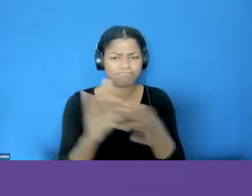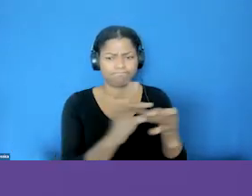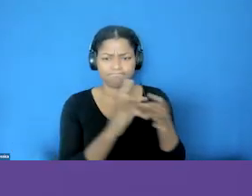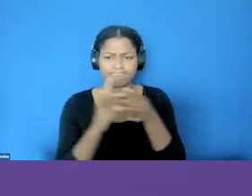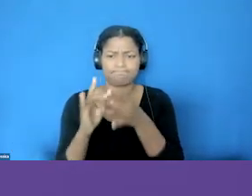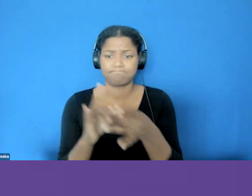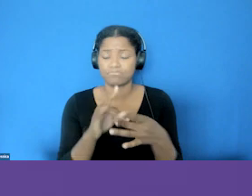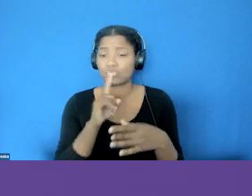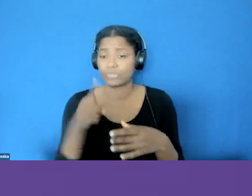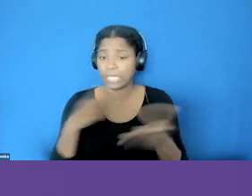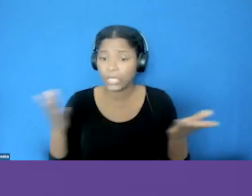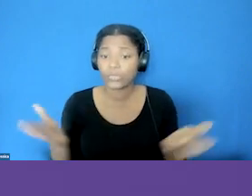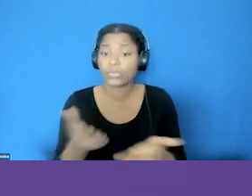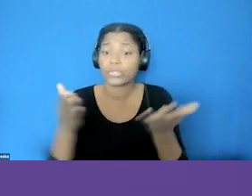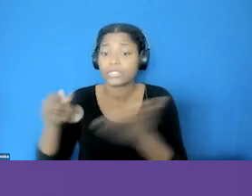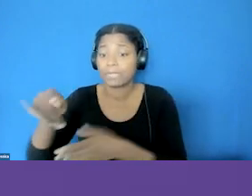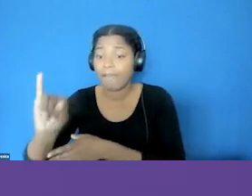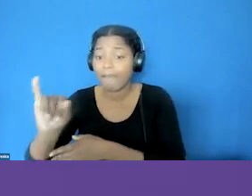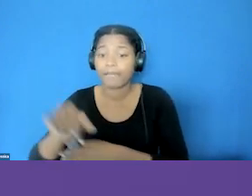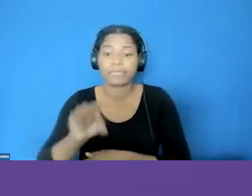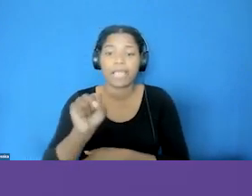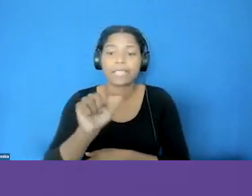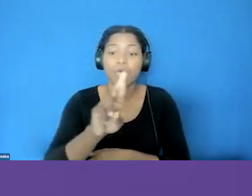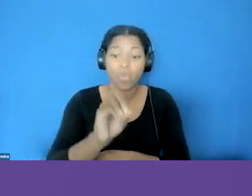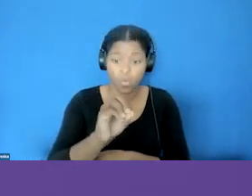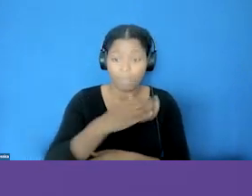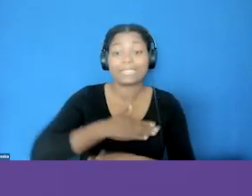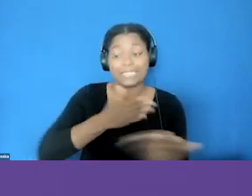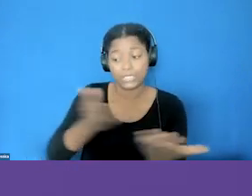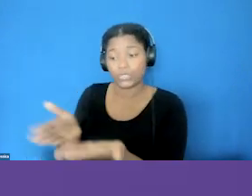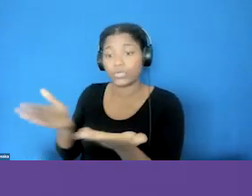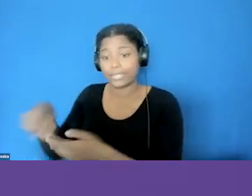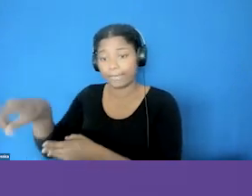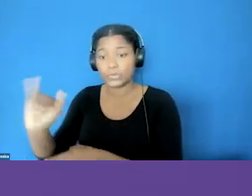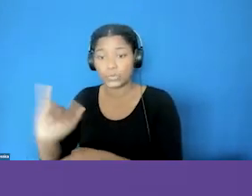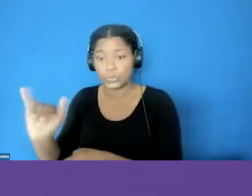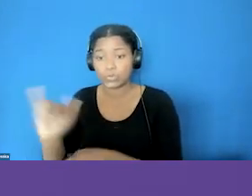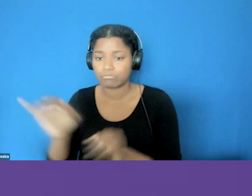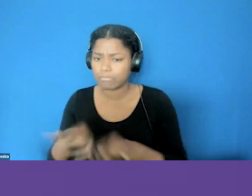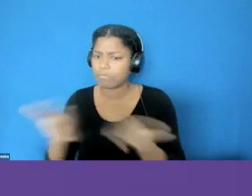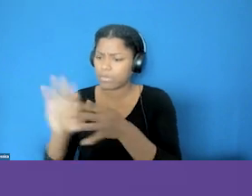So I'm encouraging the PIs and SROs encourage your PIs to build those working relationships